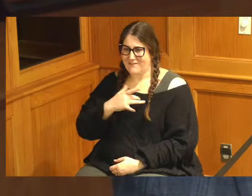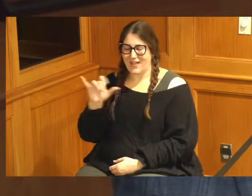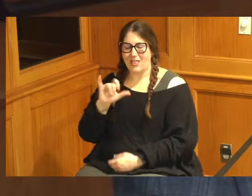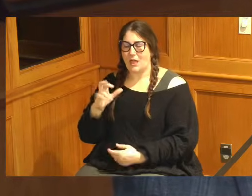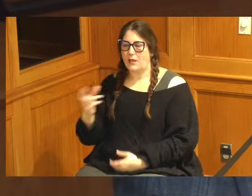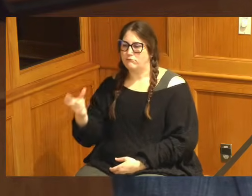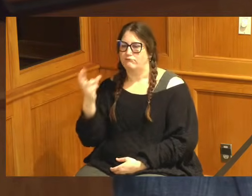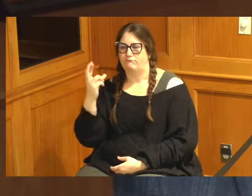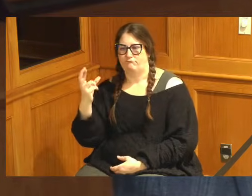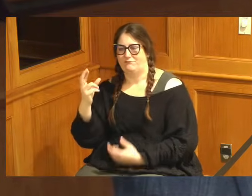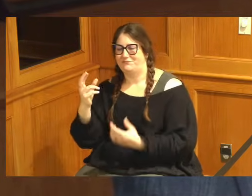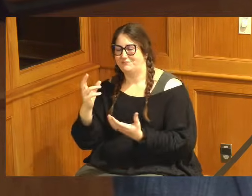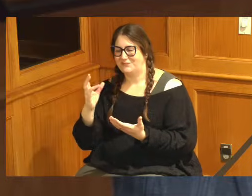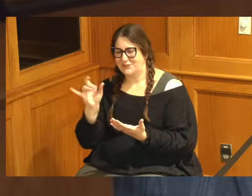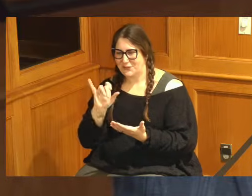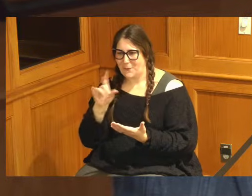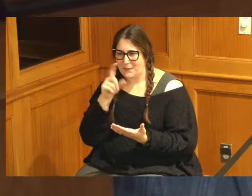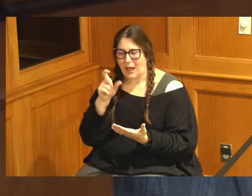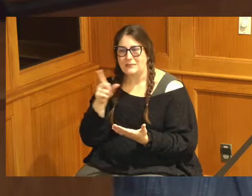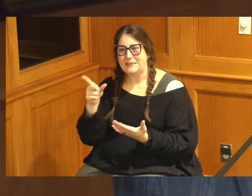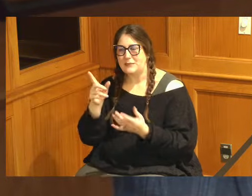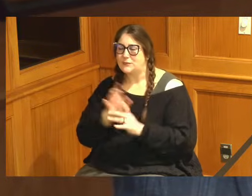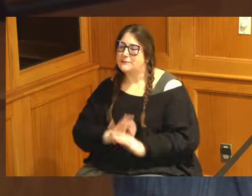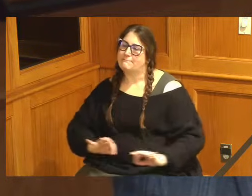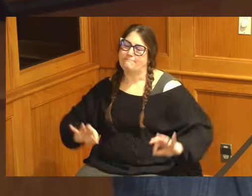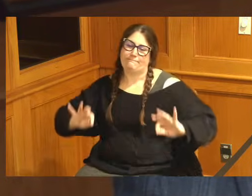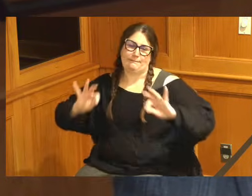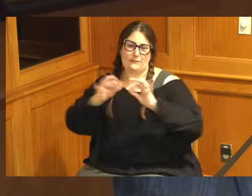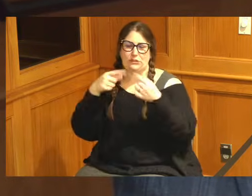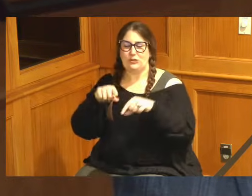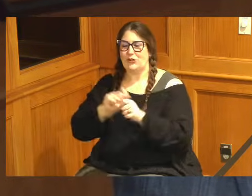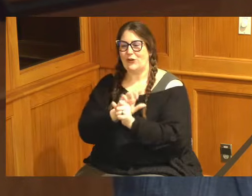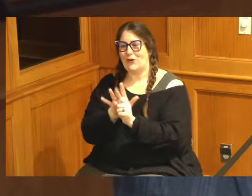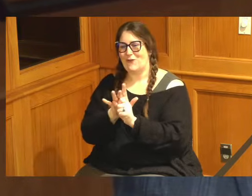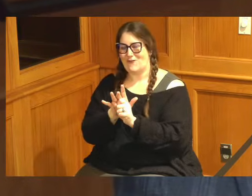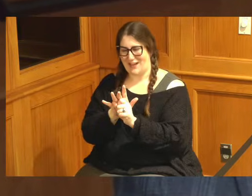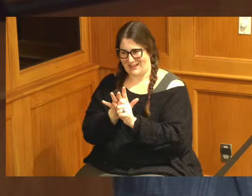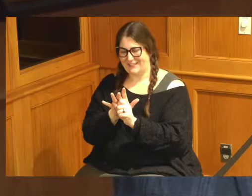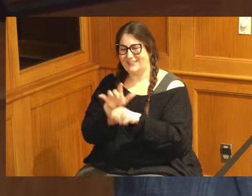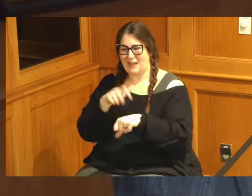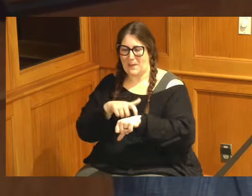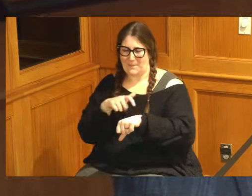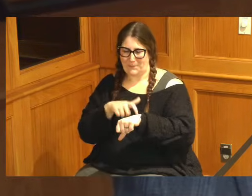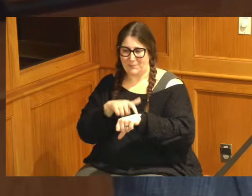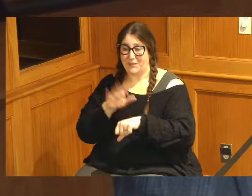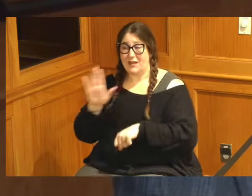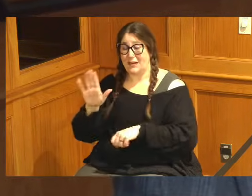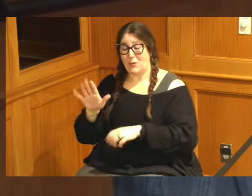all of us because he was so critical during the co 19 days and he was our medical expert. So please